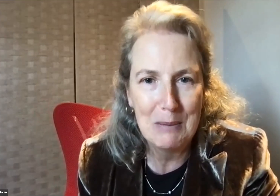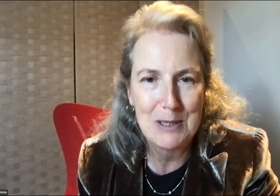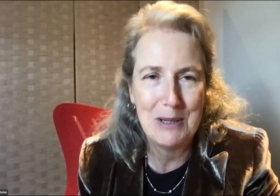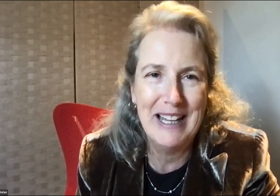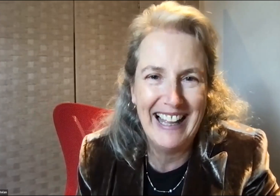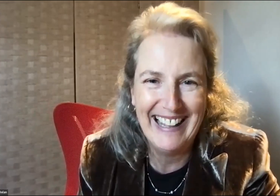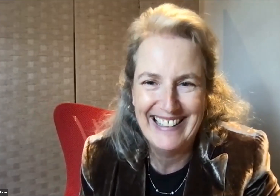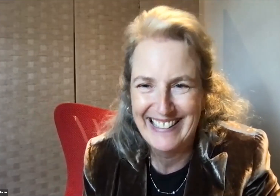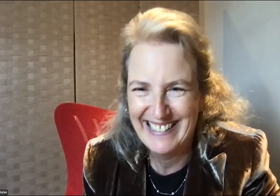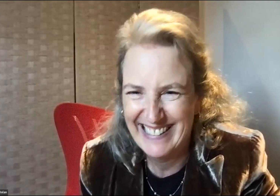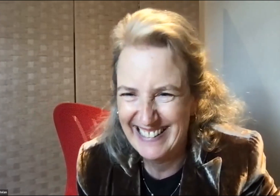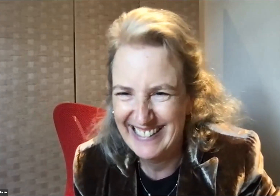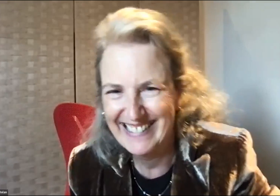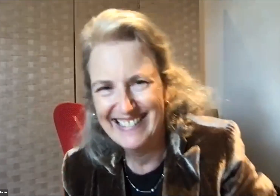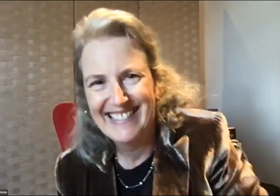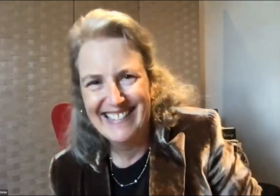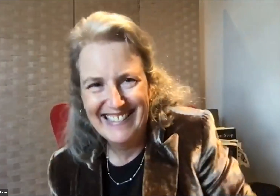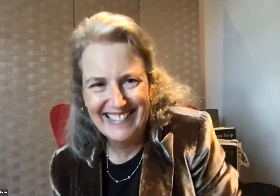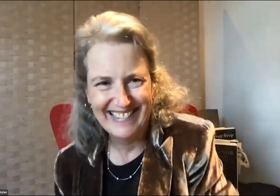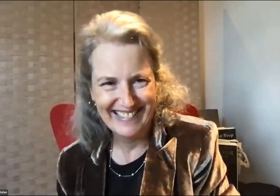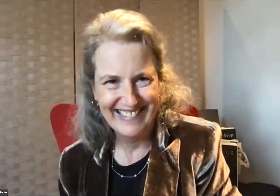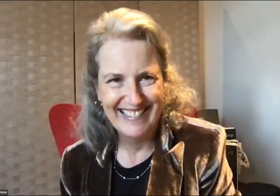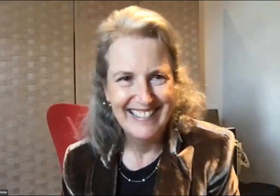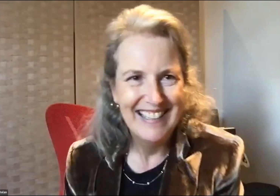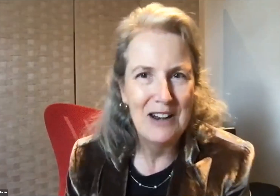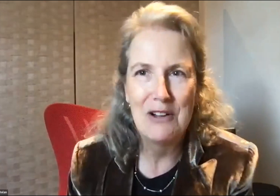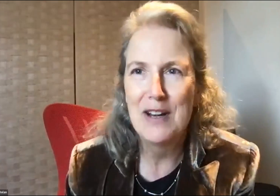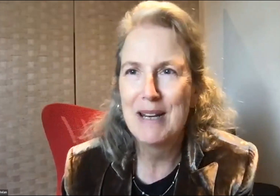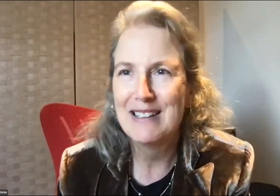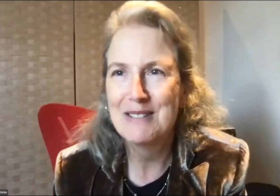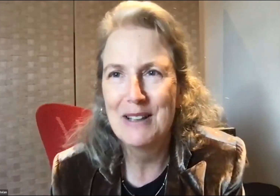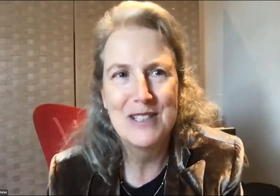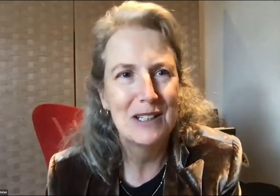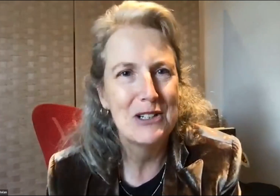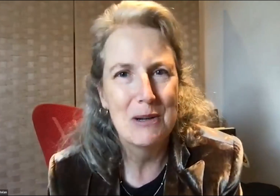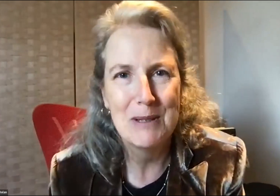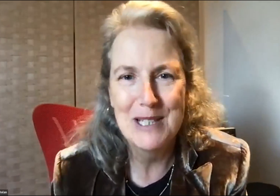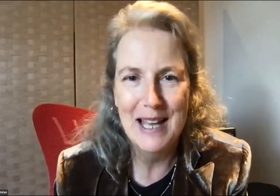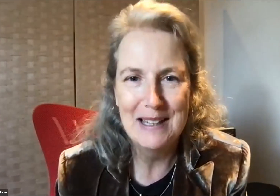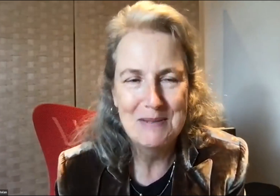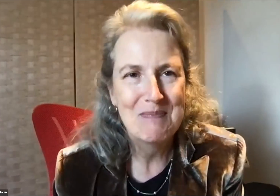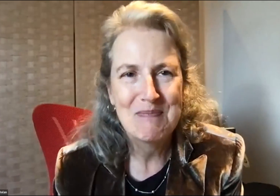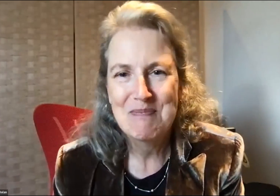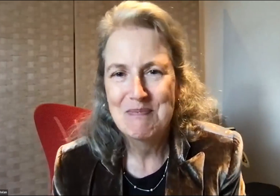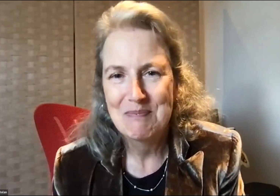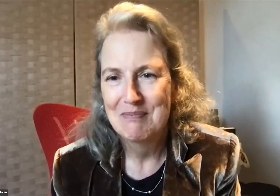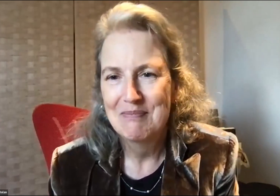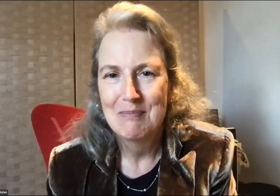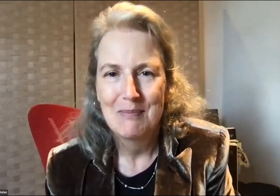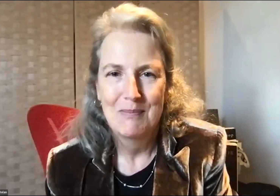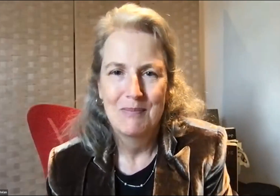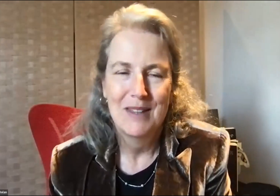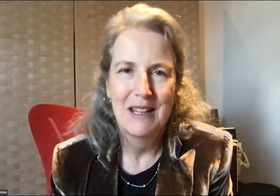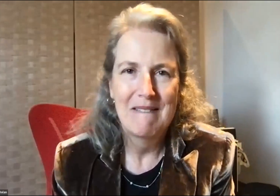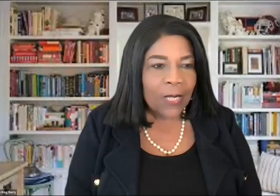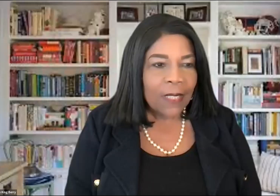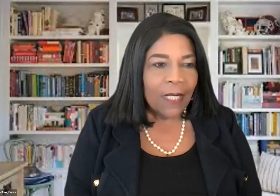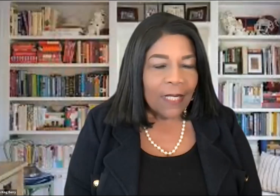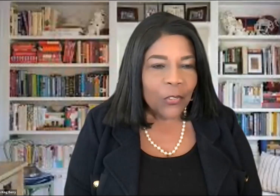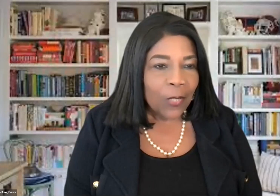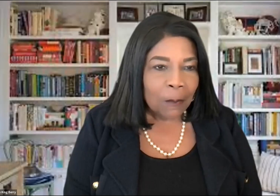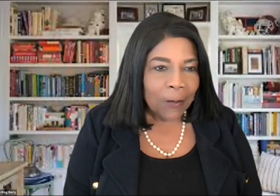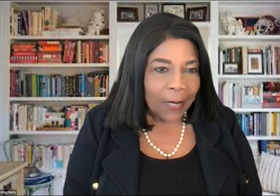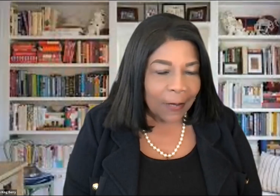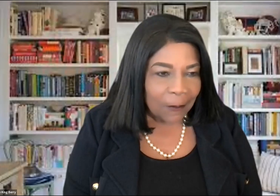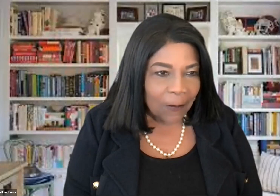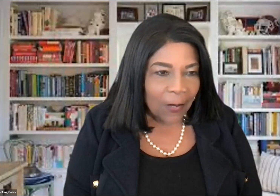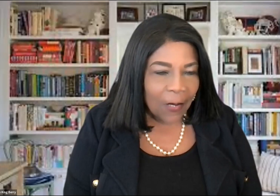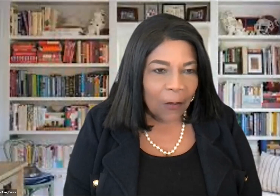We'll be calling you up soon. I don't know if anybody else would love to contribute to that The story is just beginning.